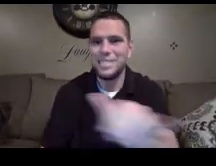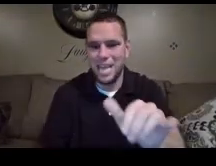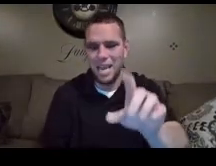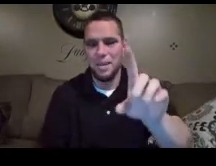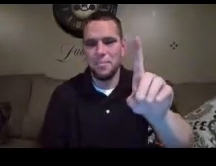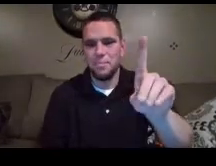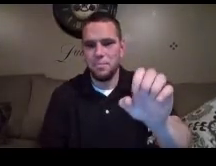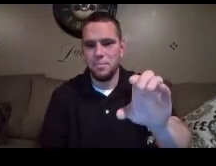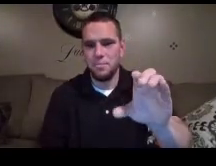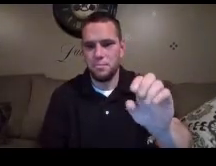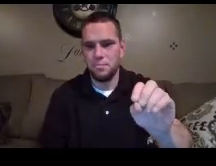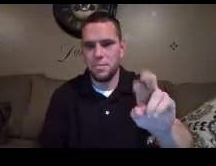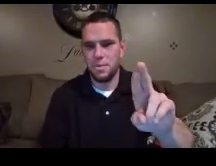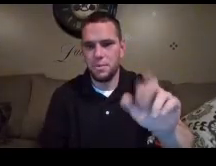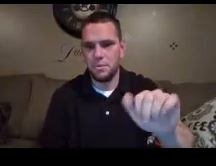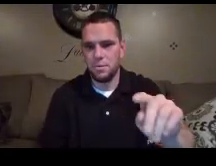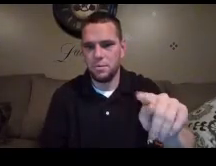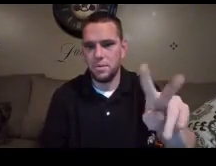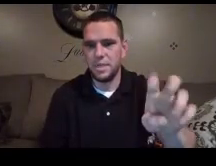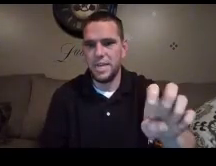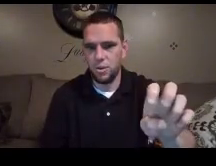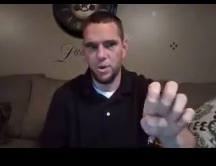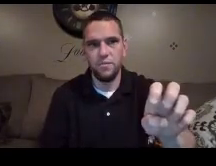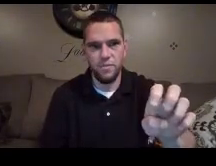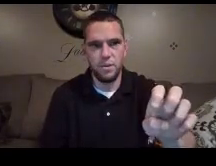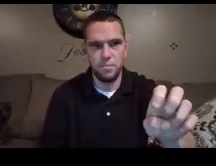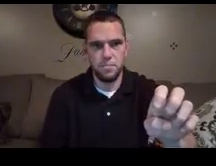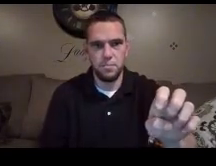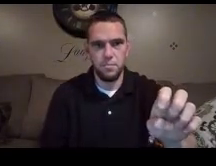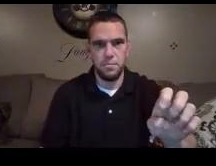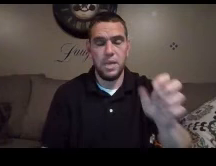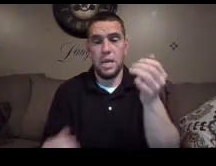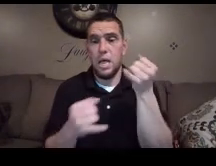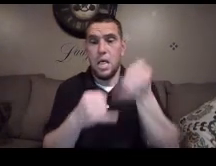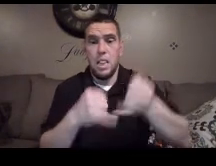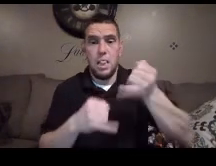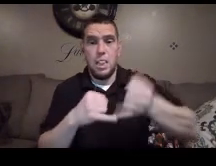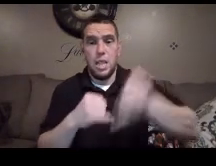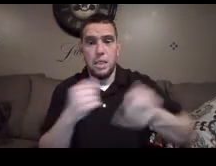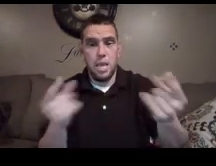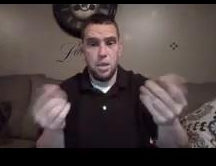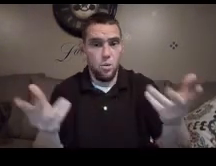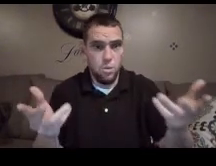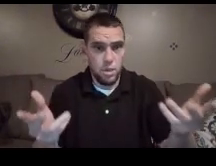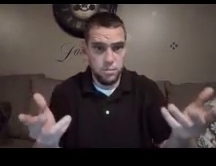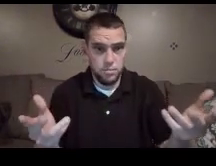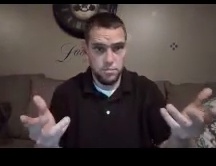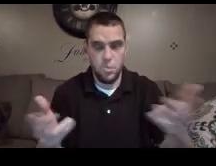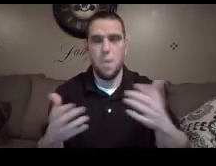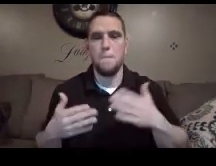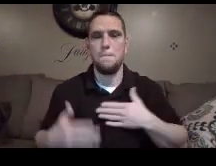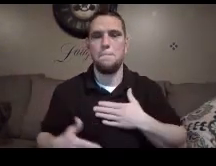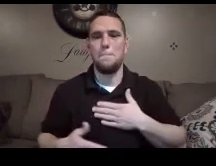So, I'm good on that. And, then, the last thing you need to do is make my group in line again. So, I'm going to select that